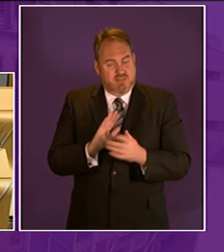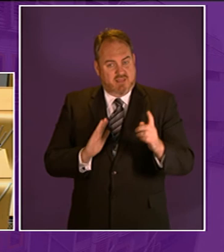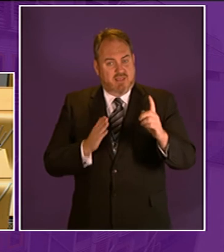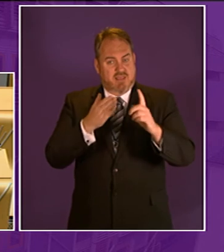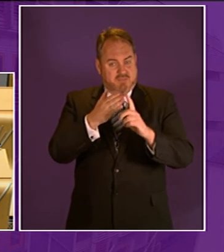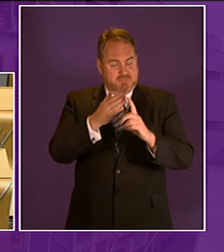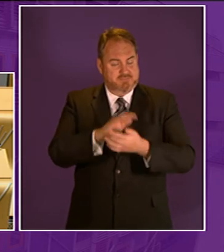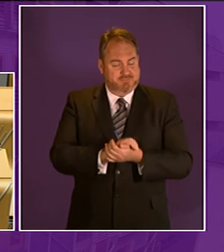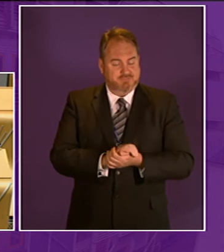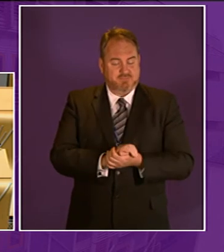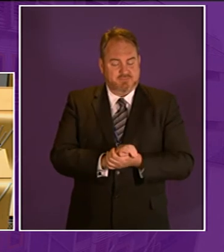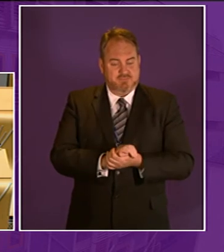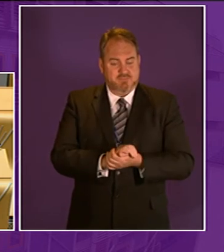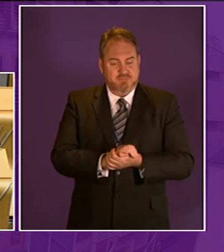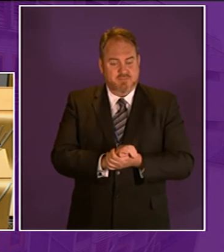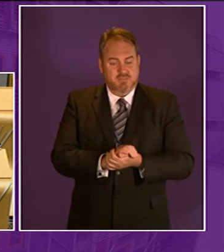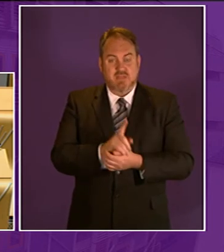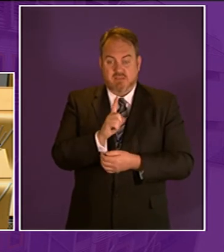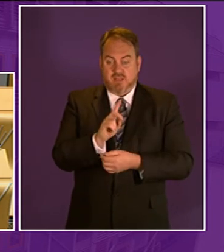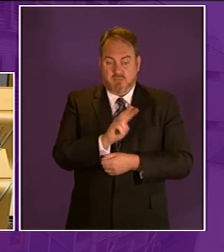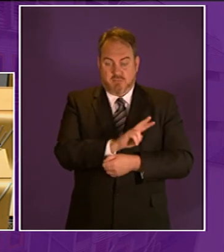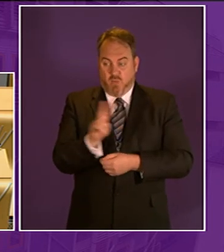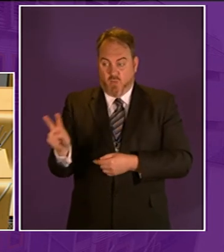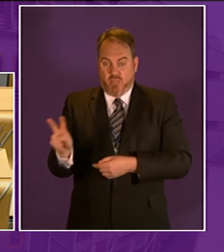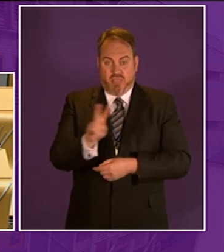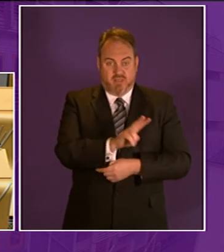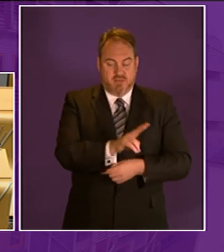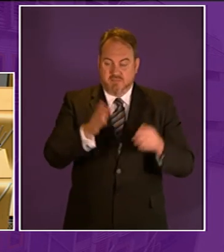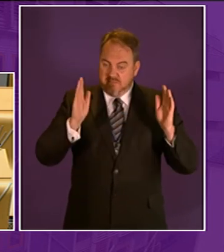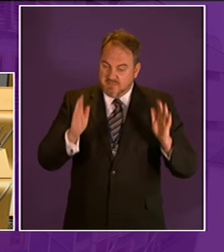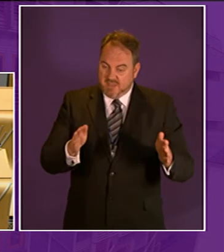That is the process that both parties must take part in and must resolve if national